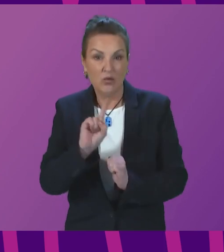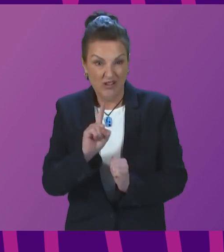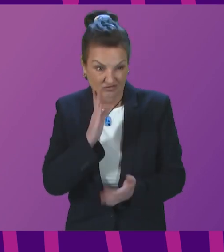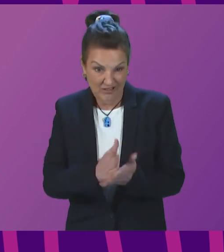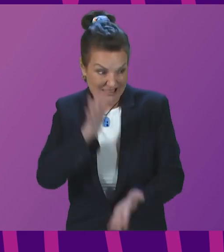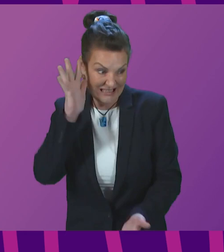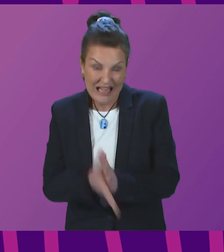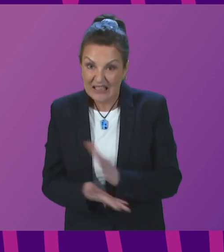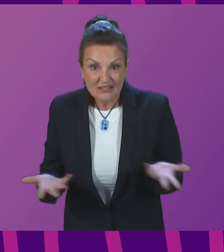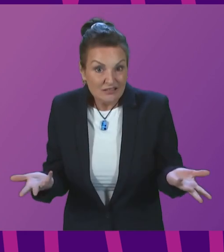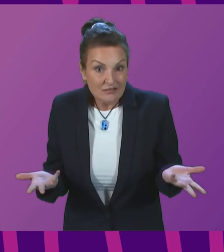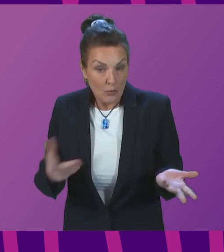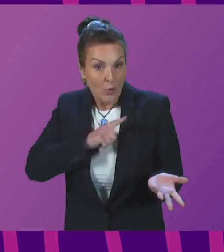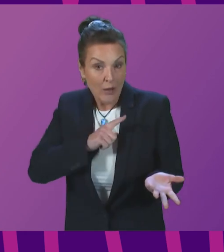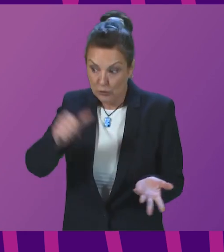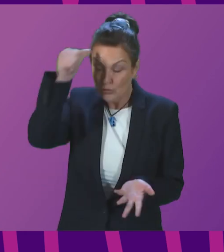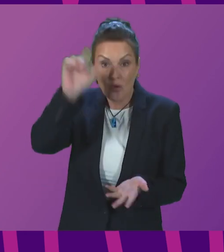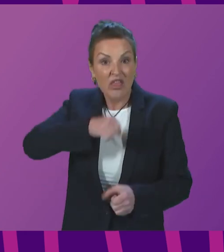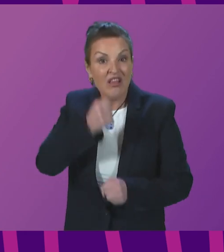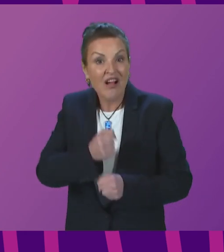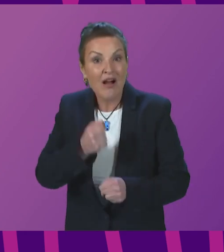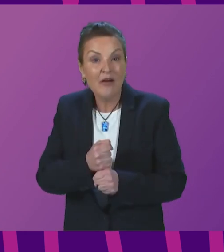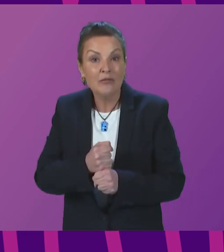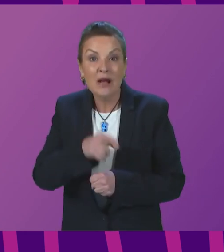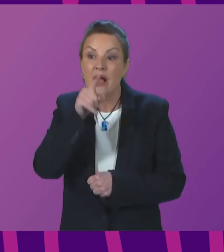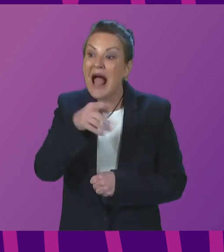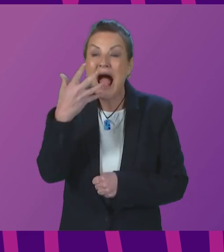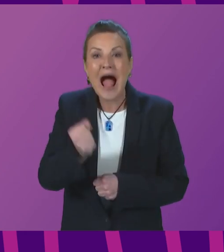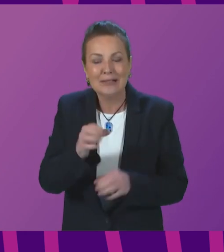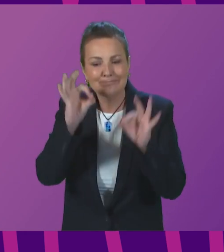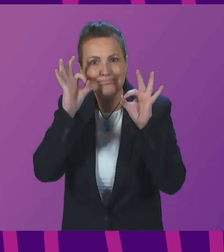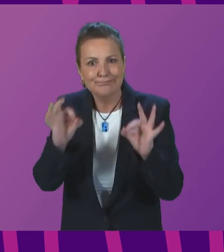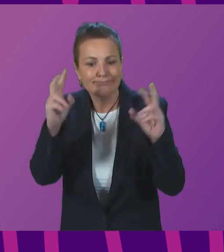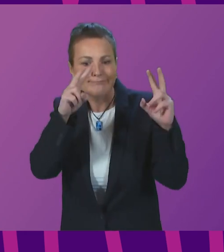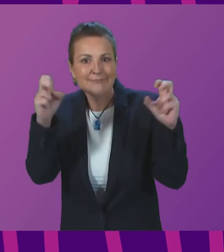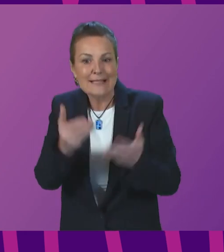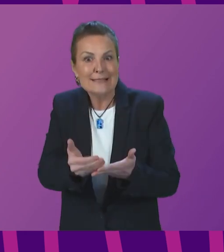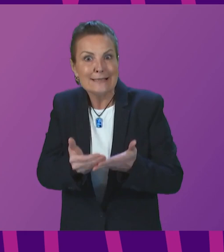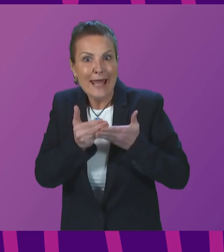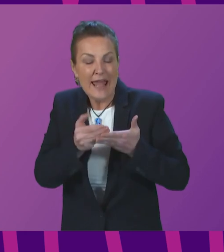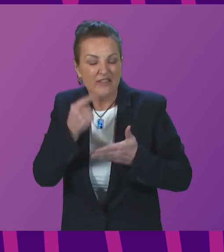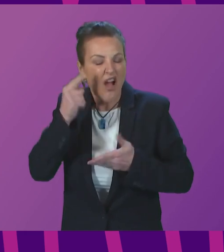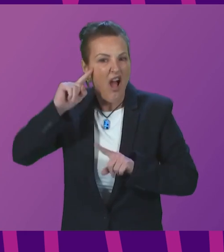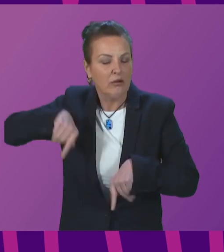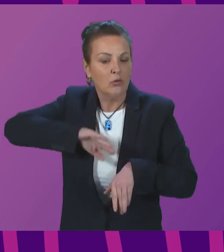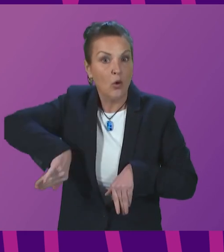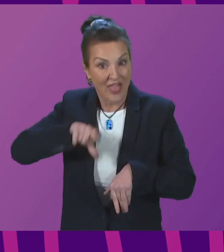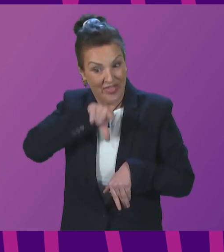We now know that the Government waived a crucial safeguard that would have protected taxpayers’ money.